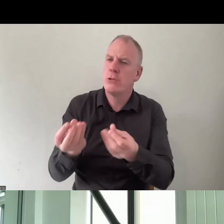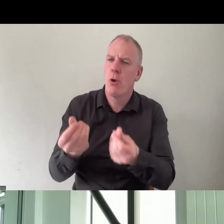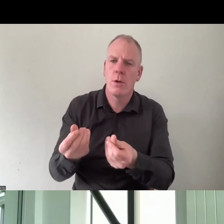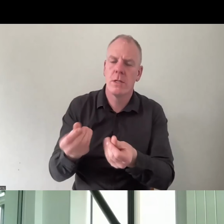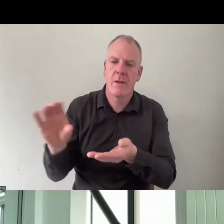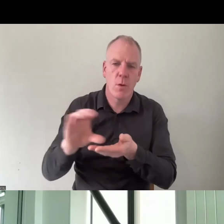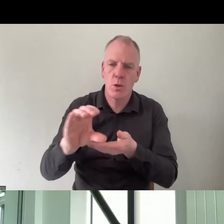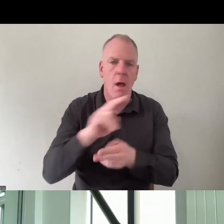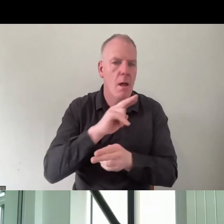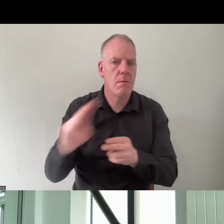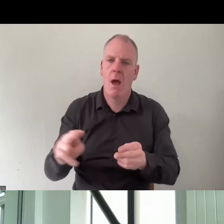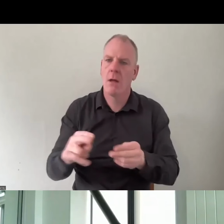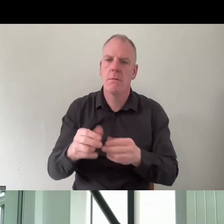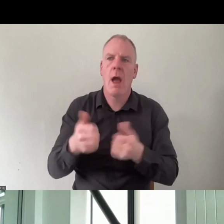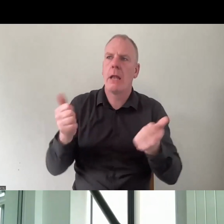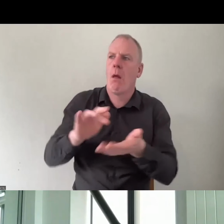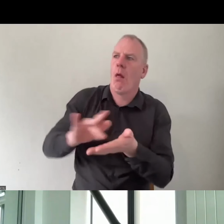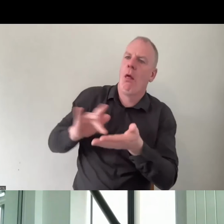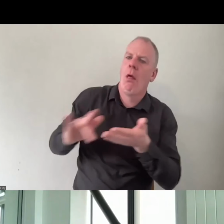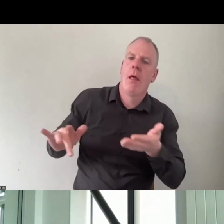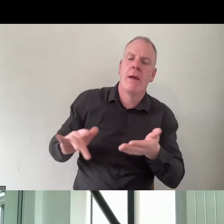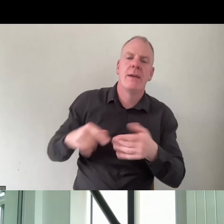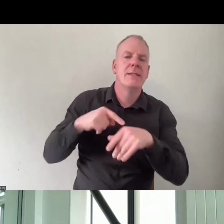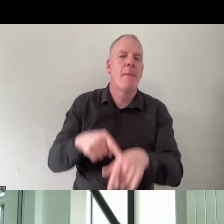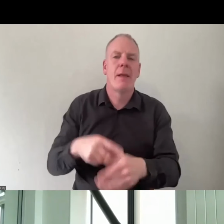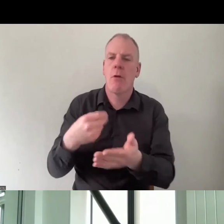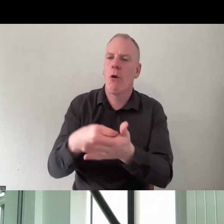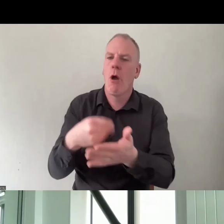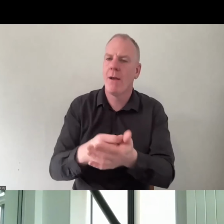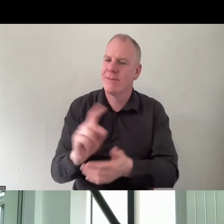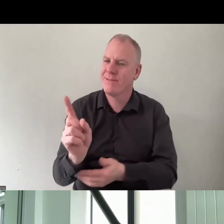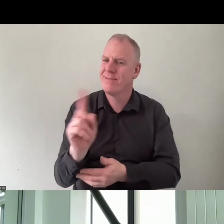for example, based on a potential cost to barrier removal.